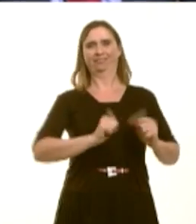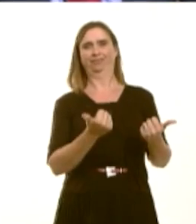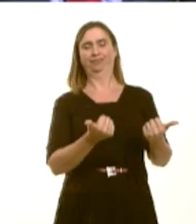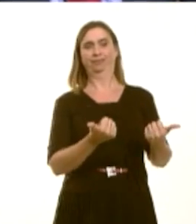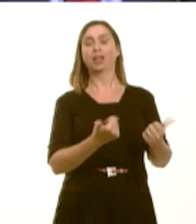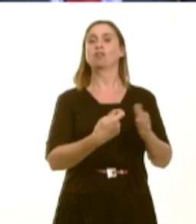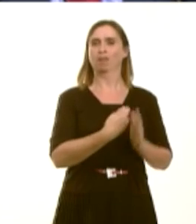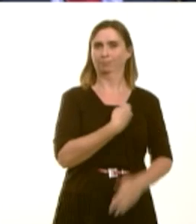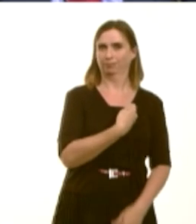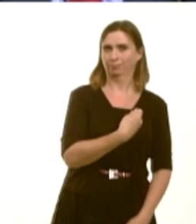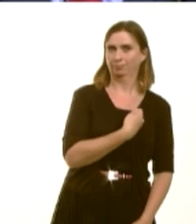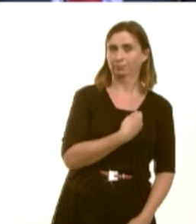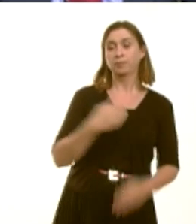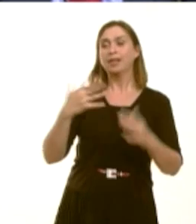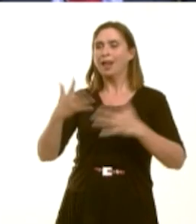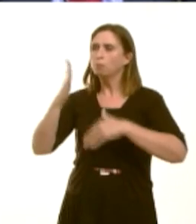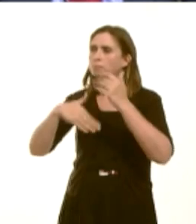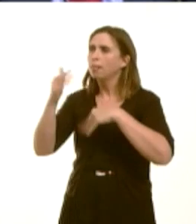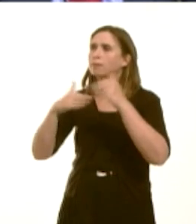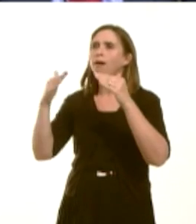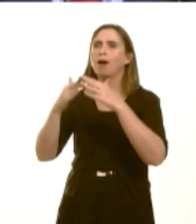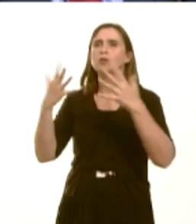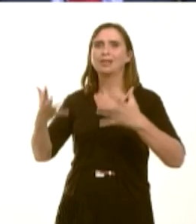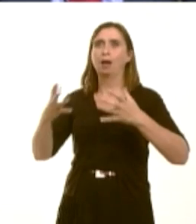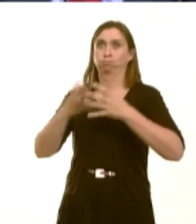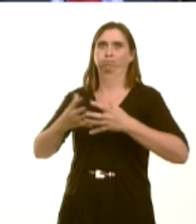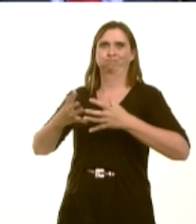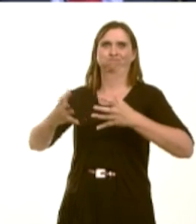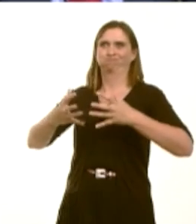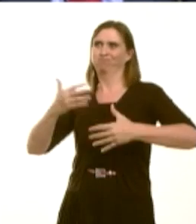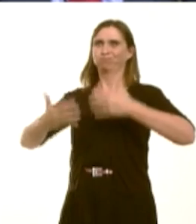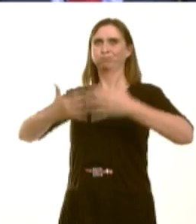that the housebuilding market is more robust than it was, and there is a needóan unmet